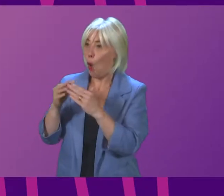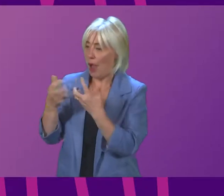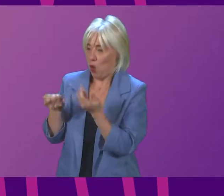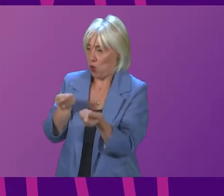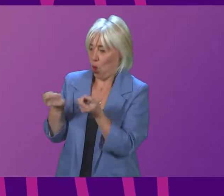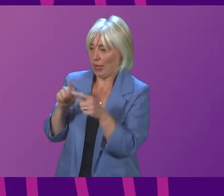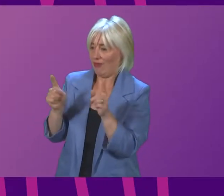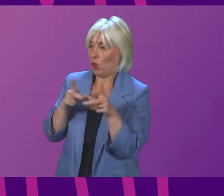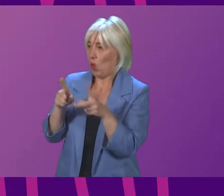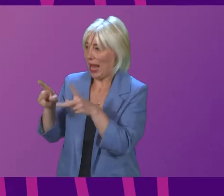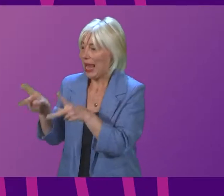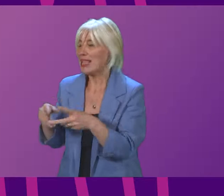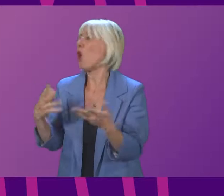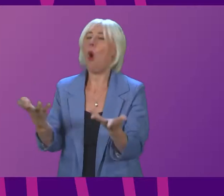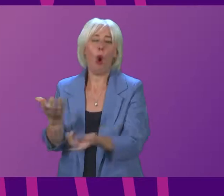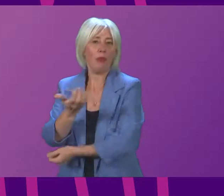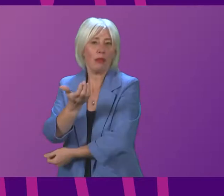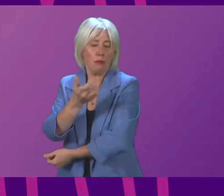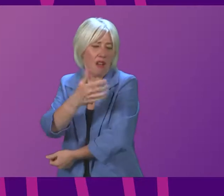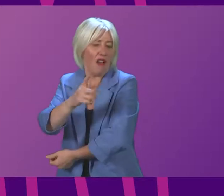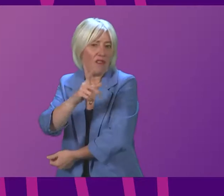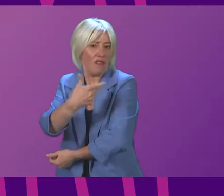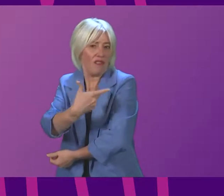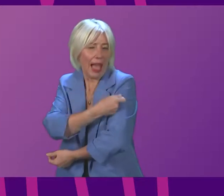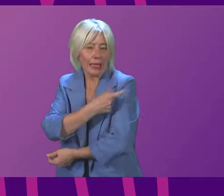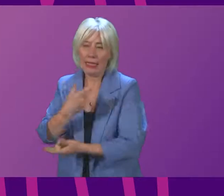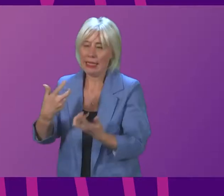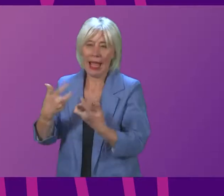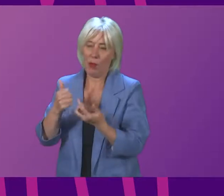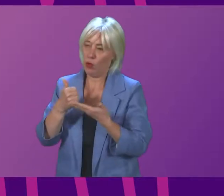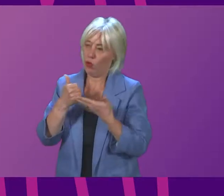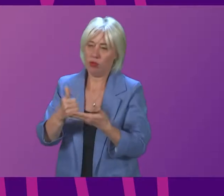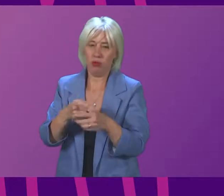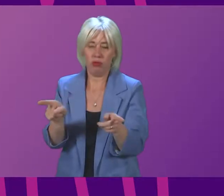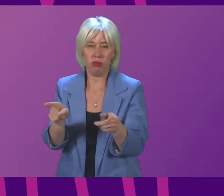vaccine and helping to protect people around them. Responding to the pandemic has taken a